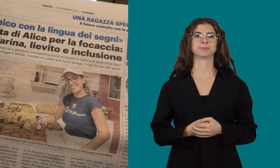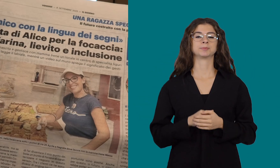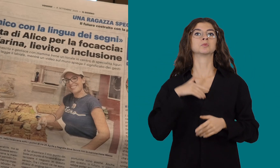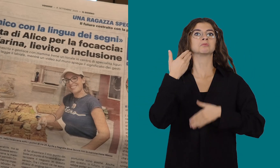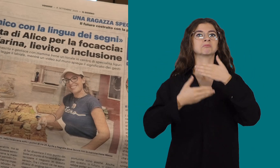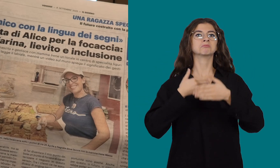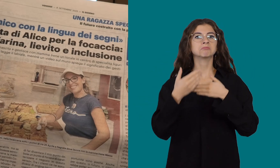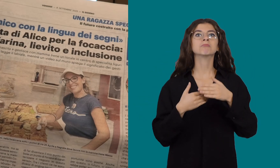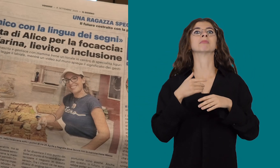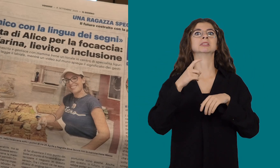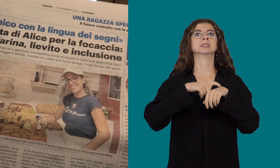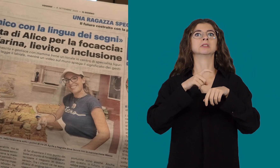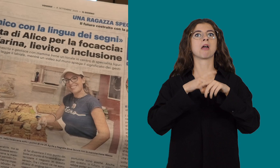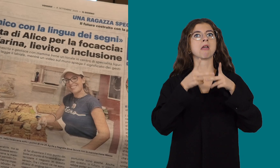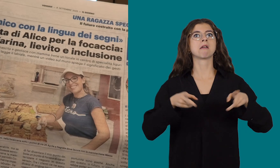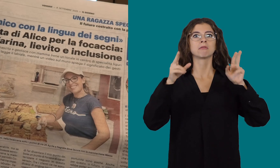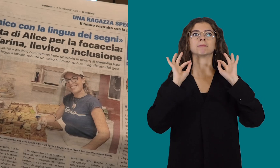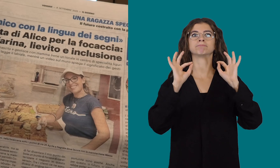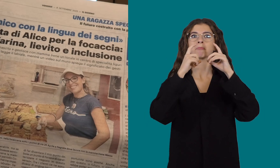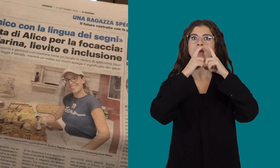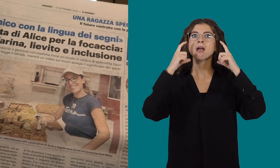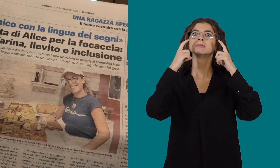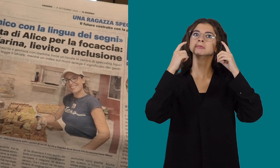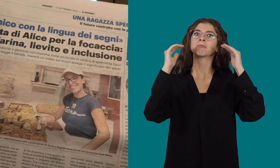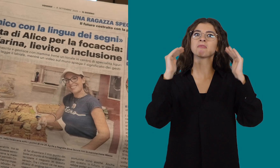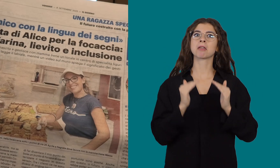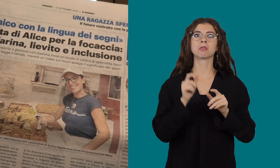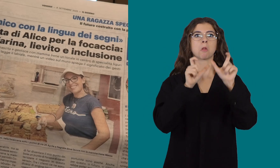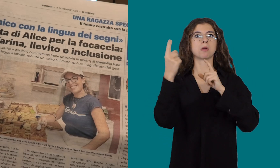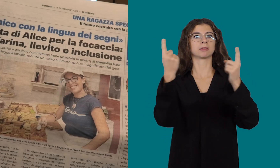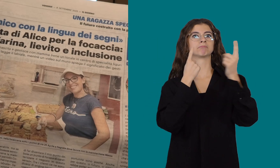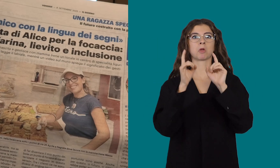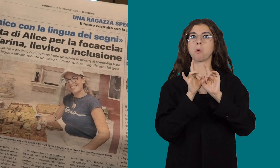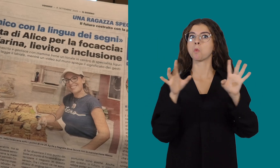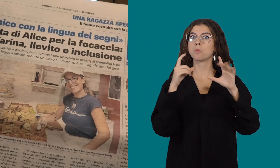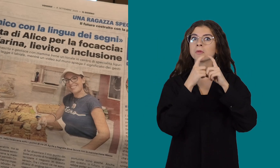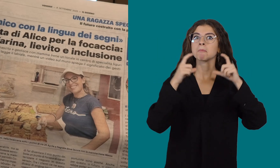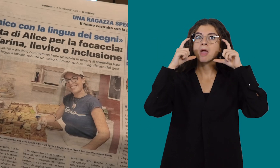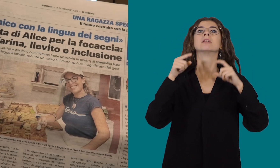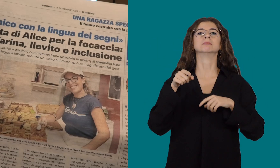and there were fewer people with masks,